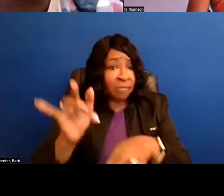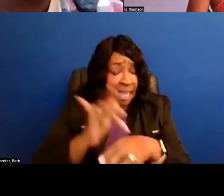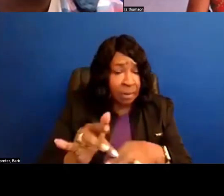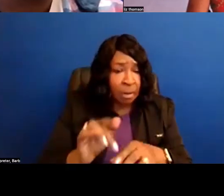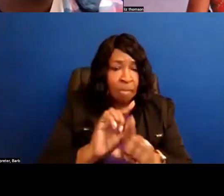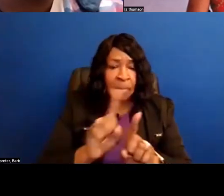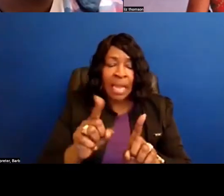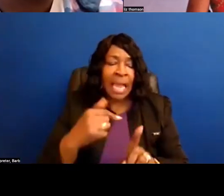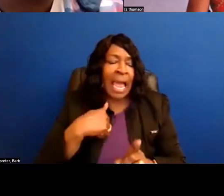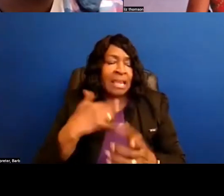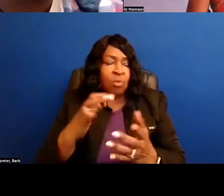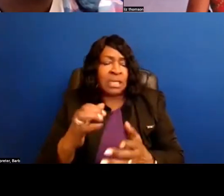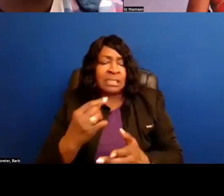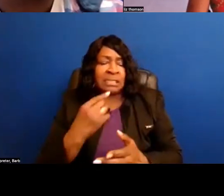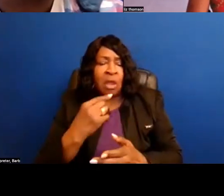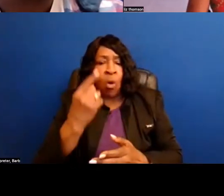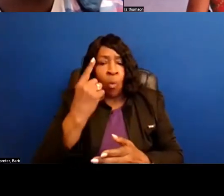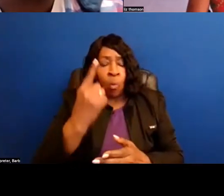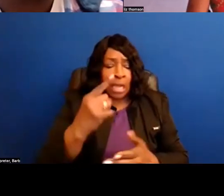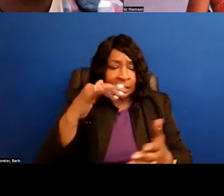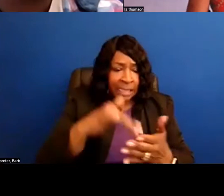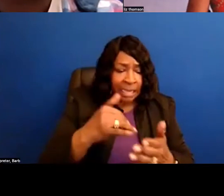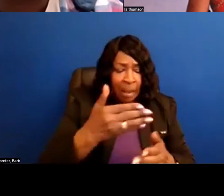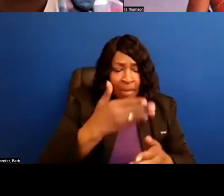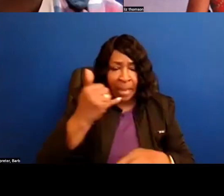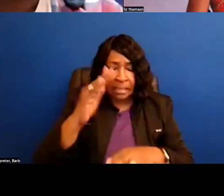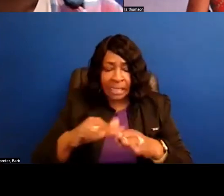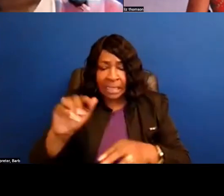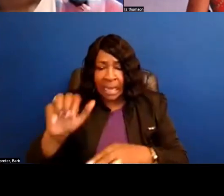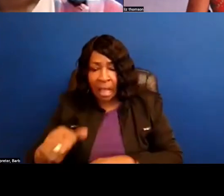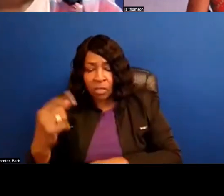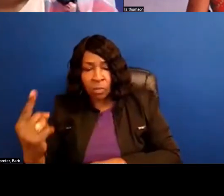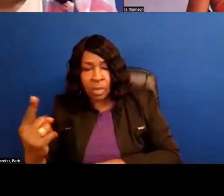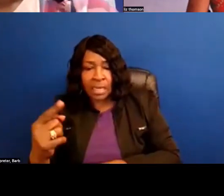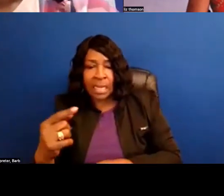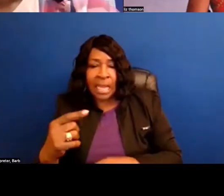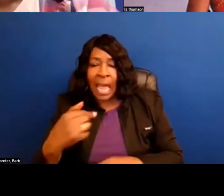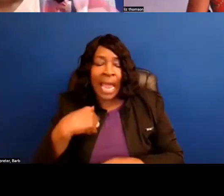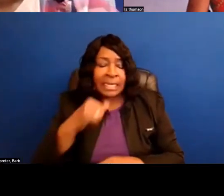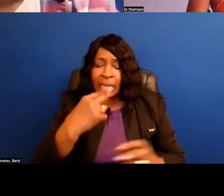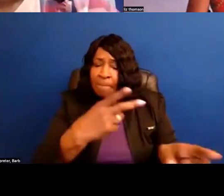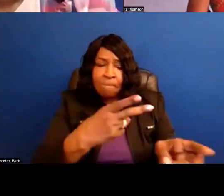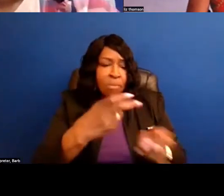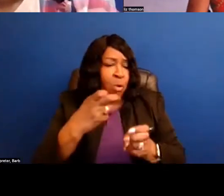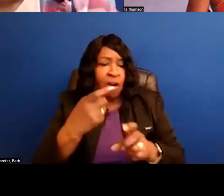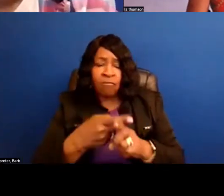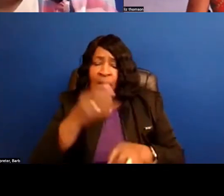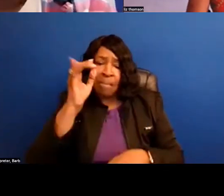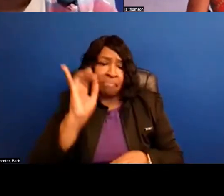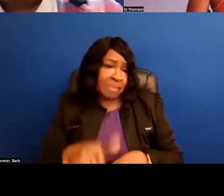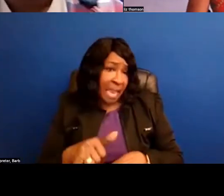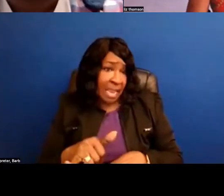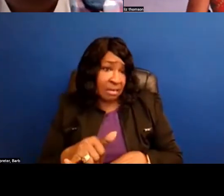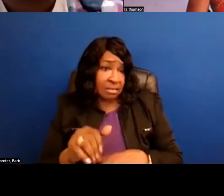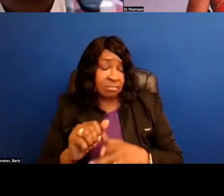that I think would be great to read because I didn't really pull from that at all.